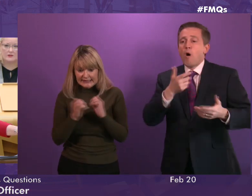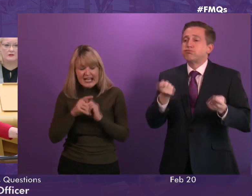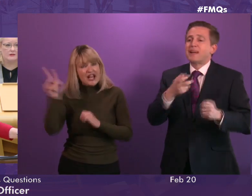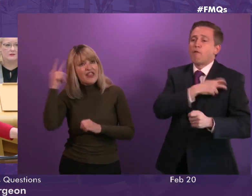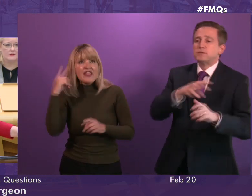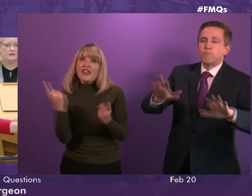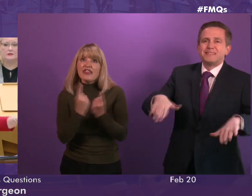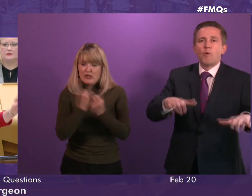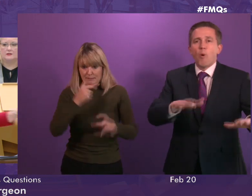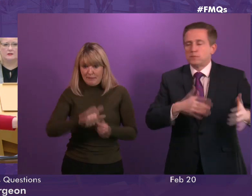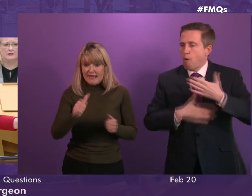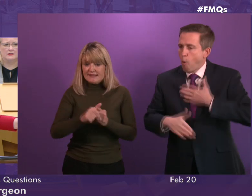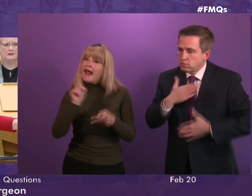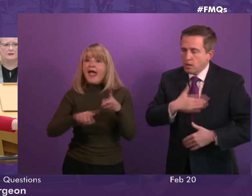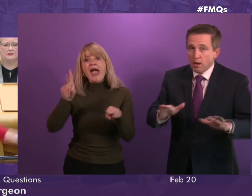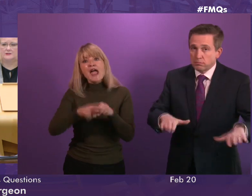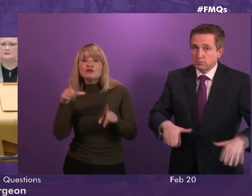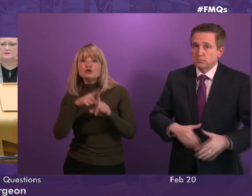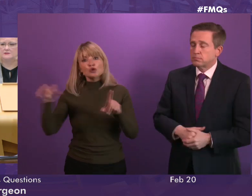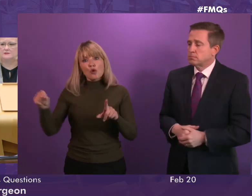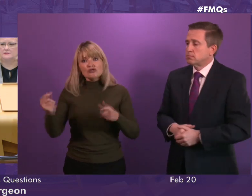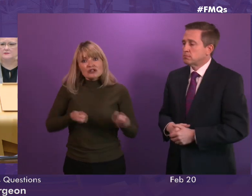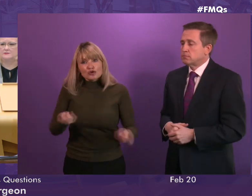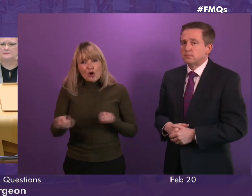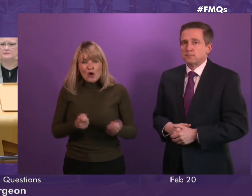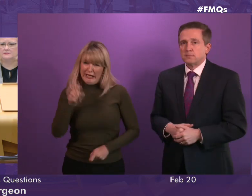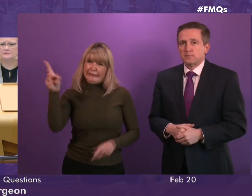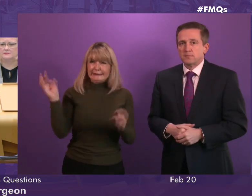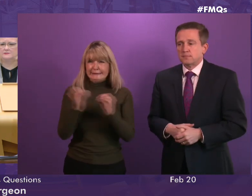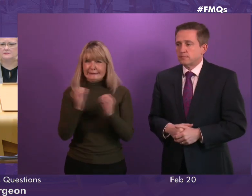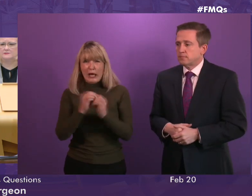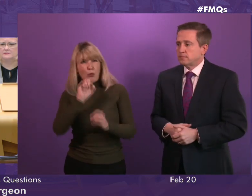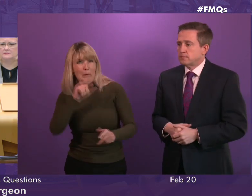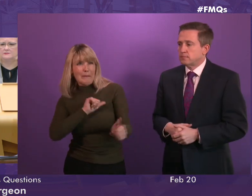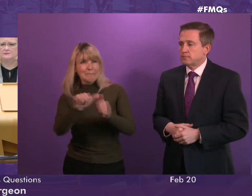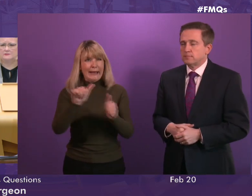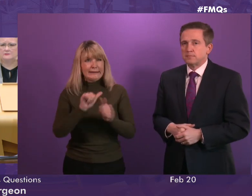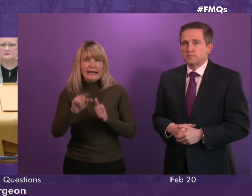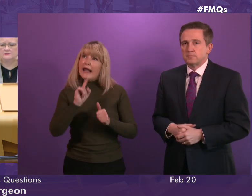if they were in power, and Richard Leonard says that things would be better if Labour